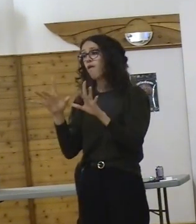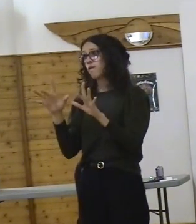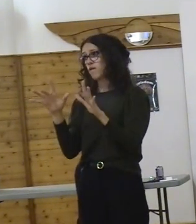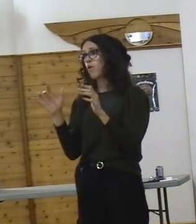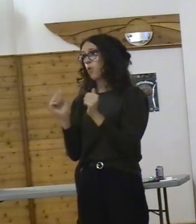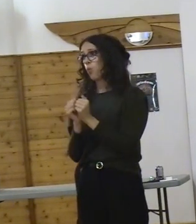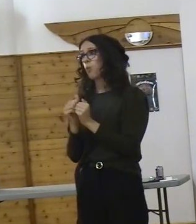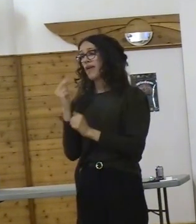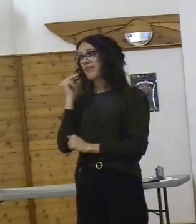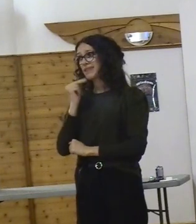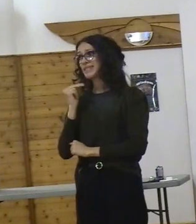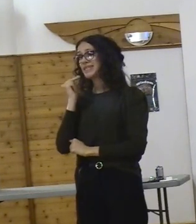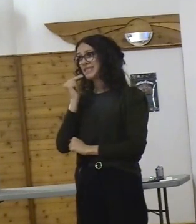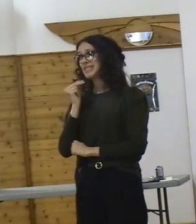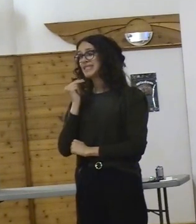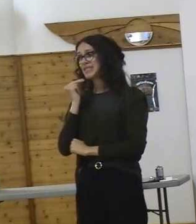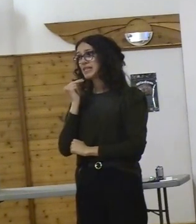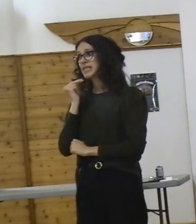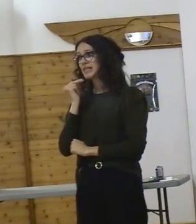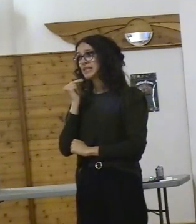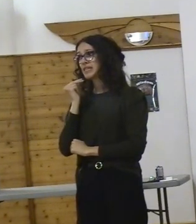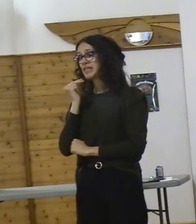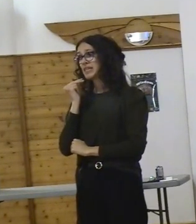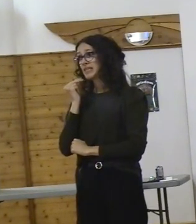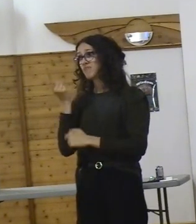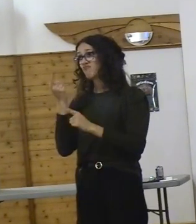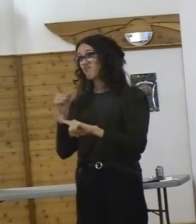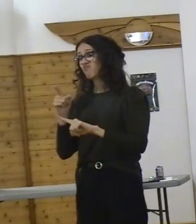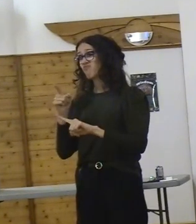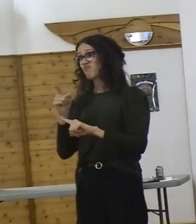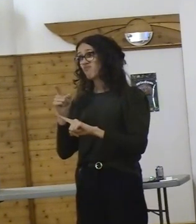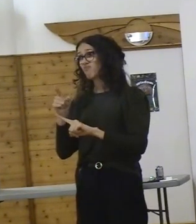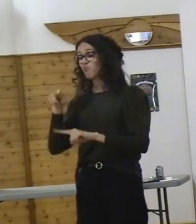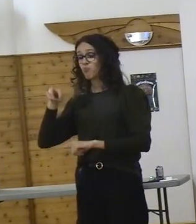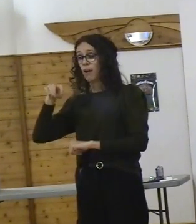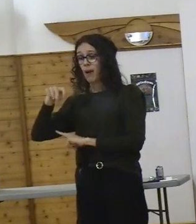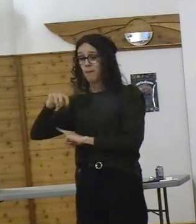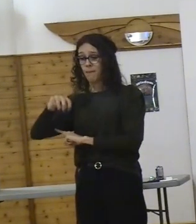God murdered her.